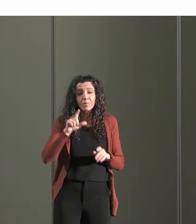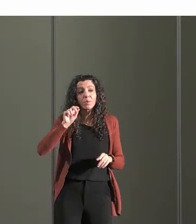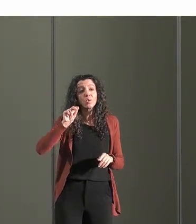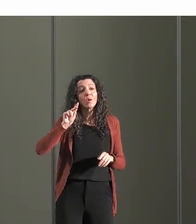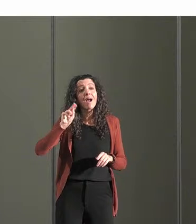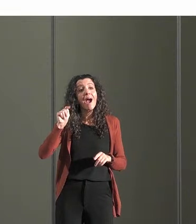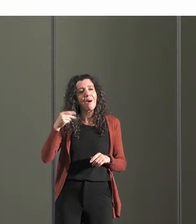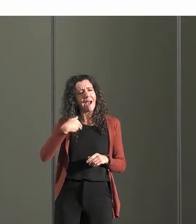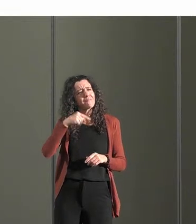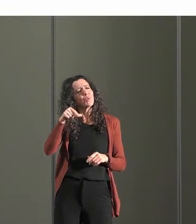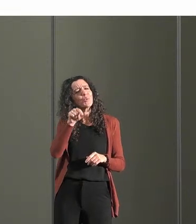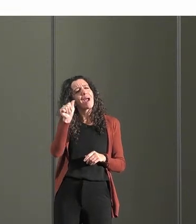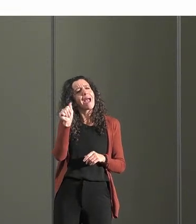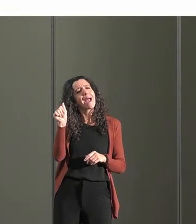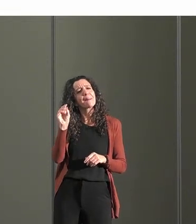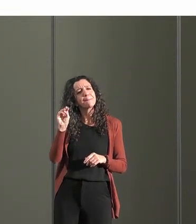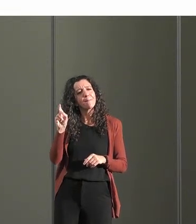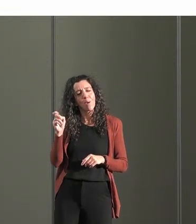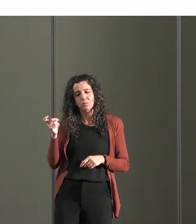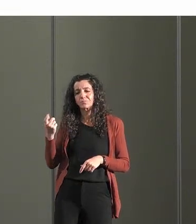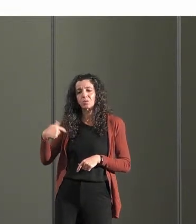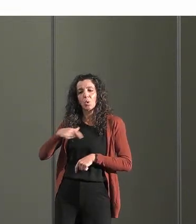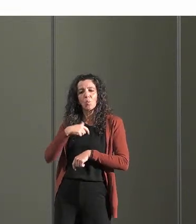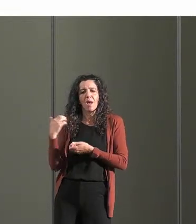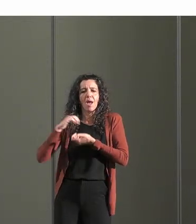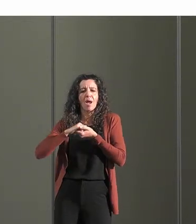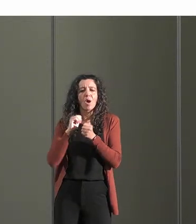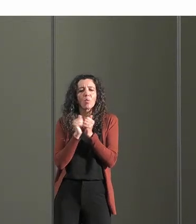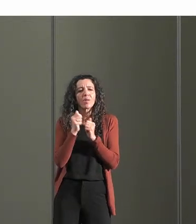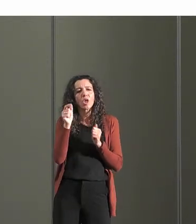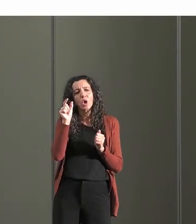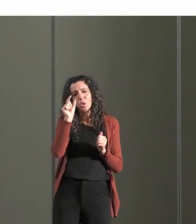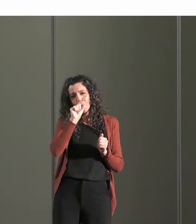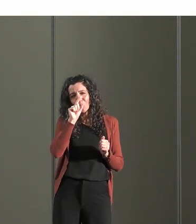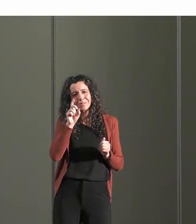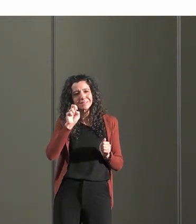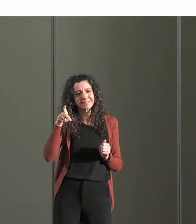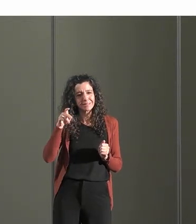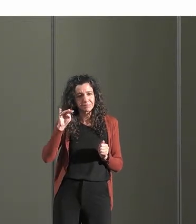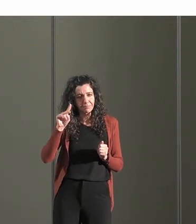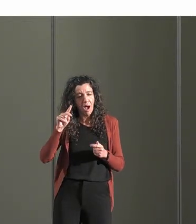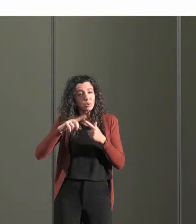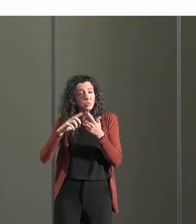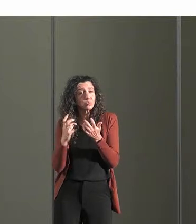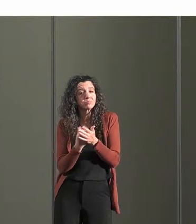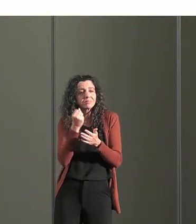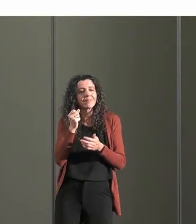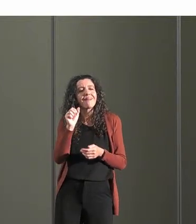work in the flurry of AI this past year we wanted to call out outlook out QA mode. The team has collaborated with Google